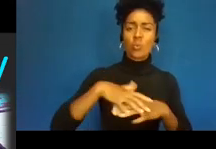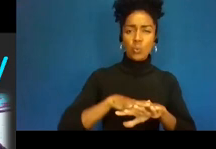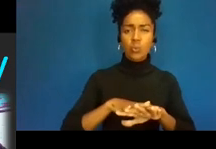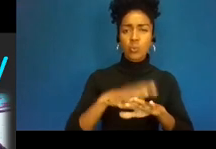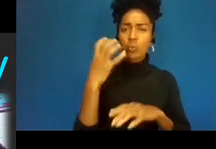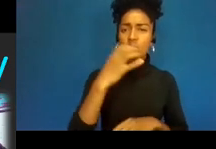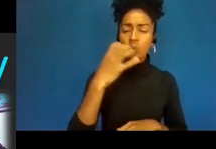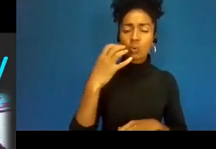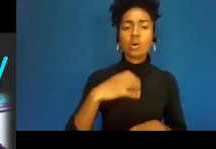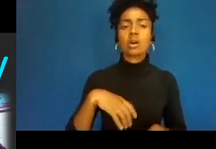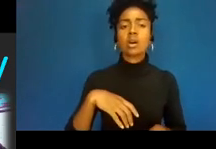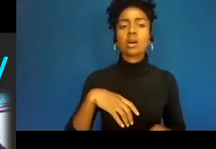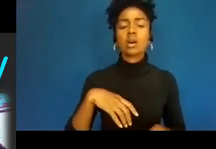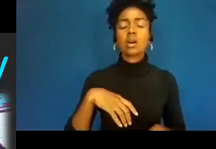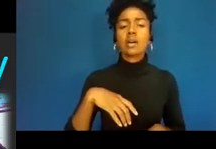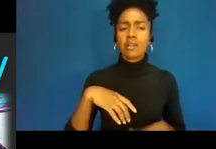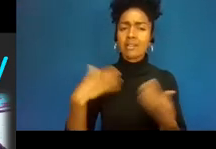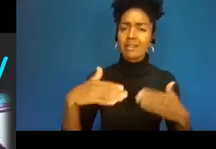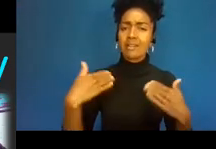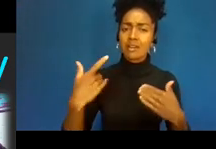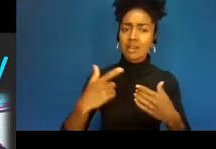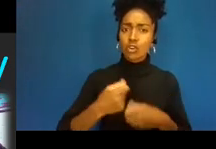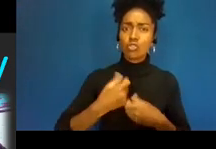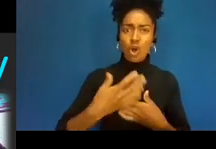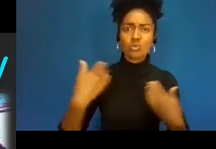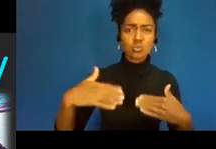that are extremely oppressive for Black women,